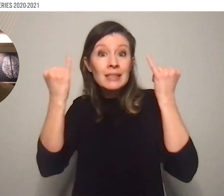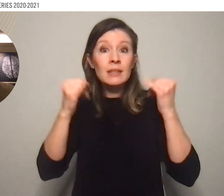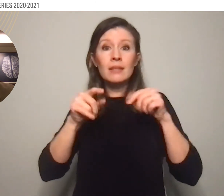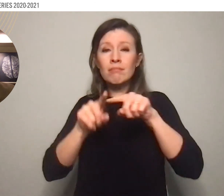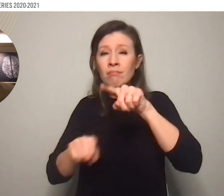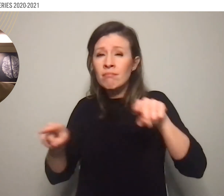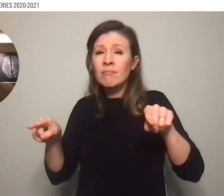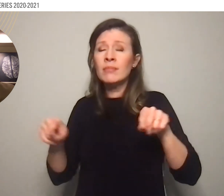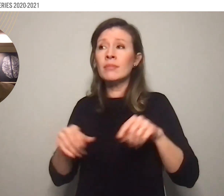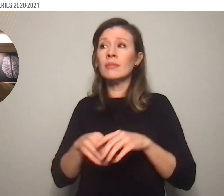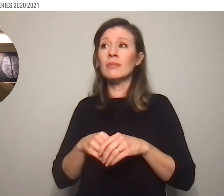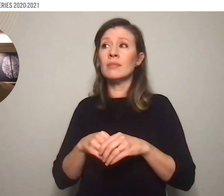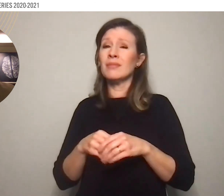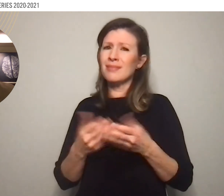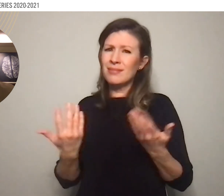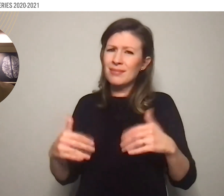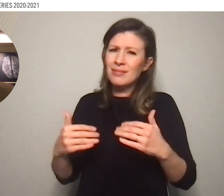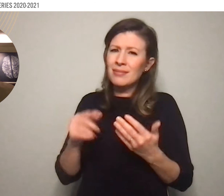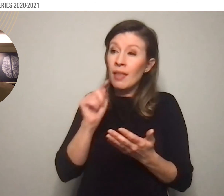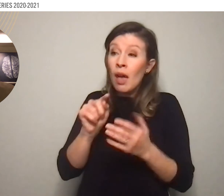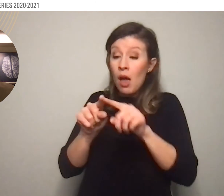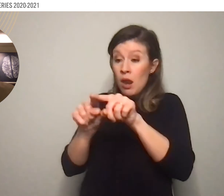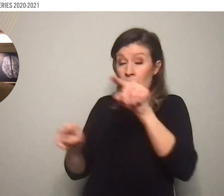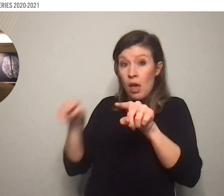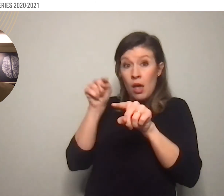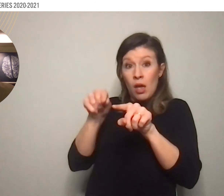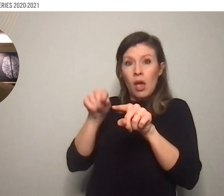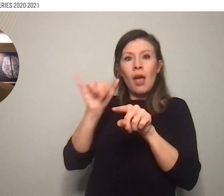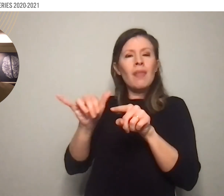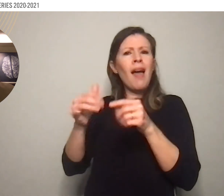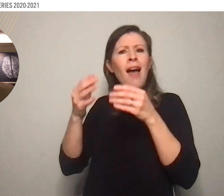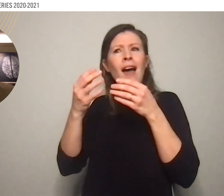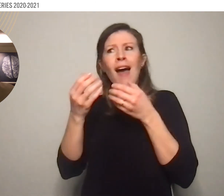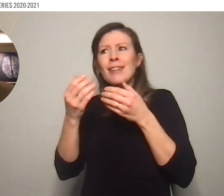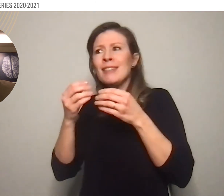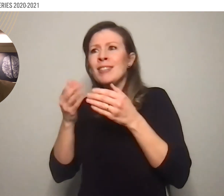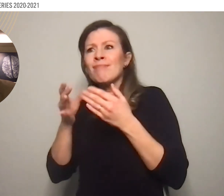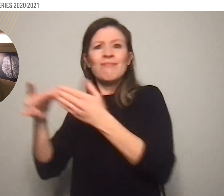ideas you know it's one of the driving principles of most of what we know in science.